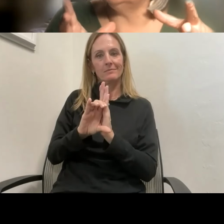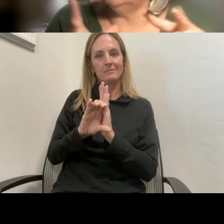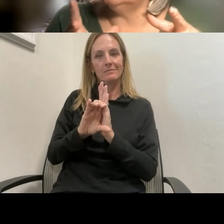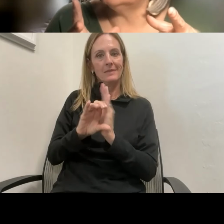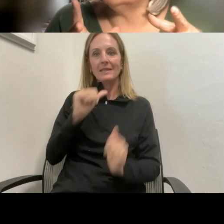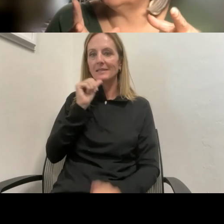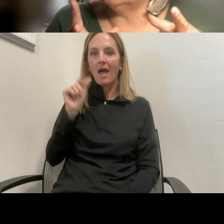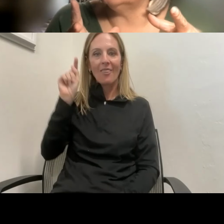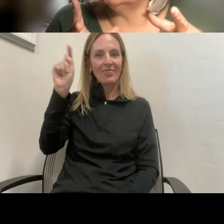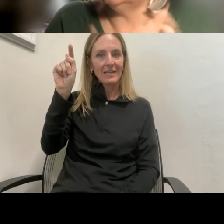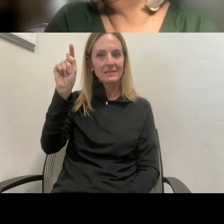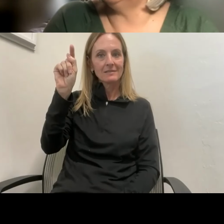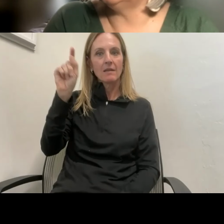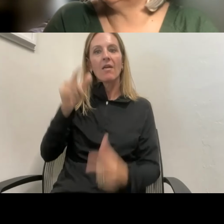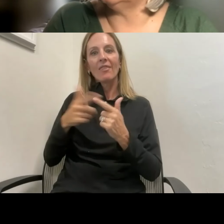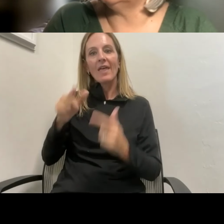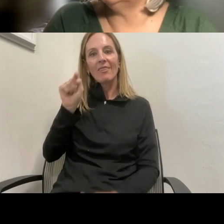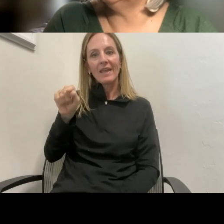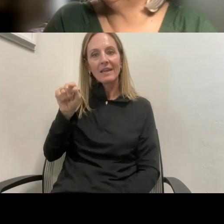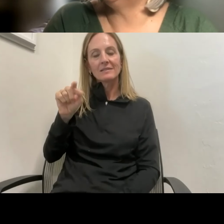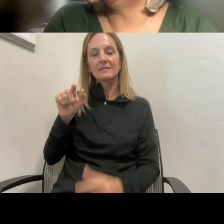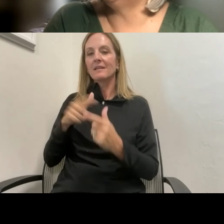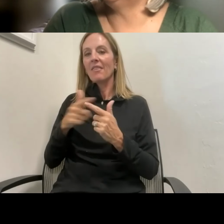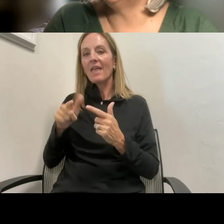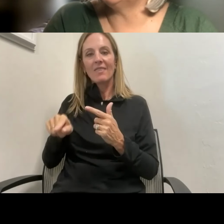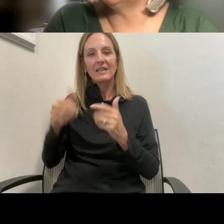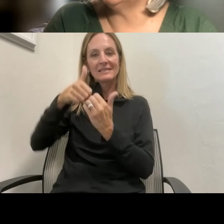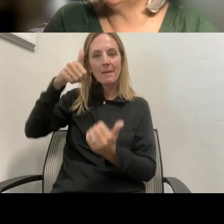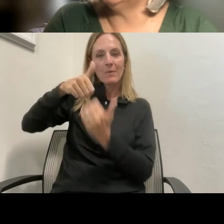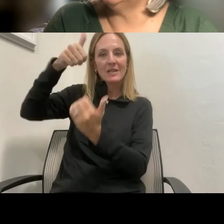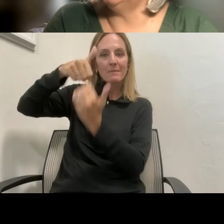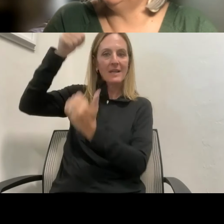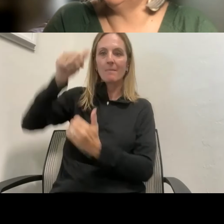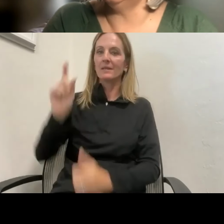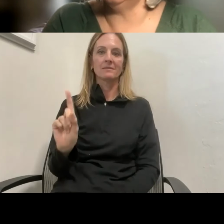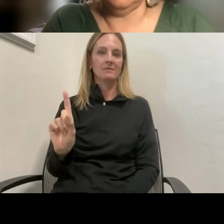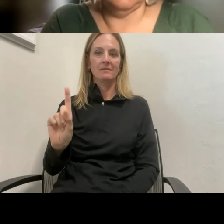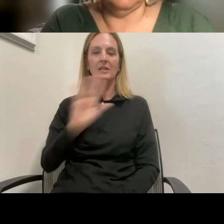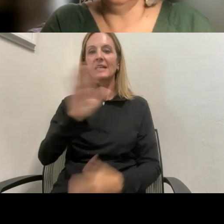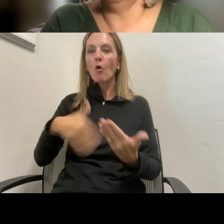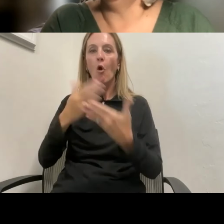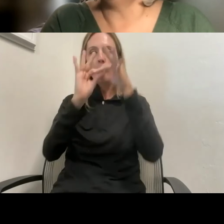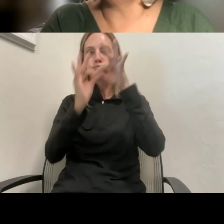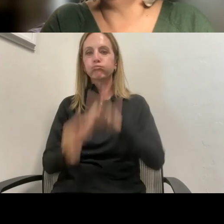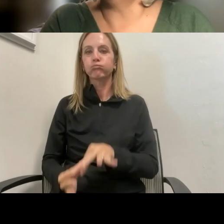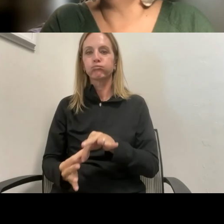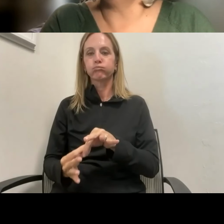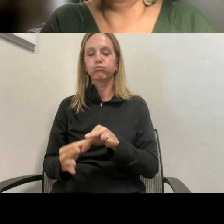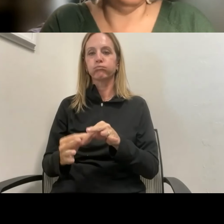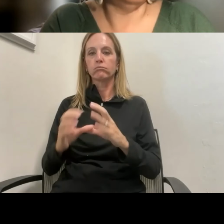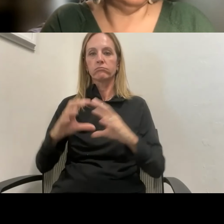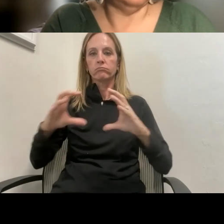oneness approach. So I hope that makes sense. Sandra>> All right so let's go to the next slide.